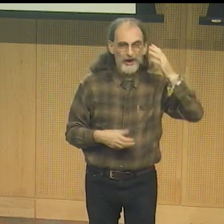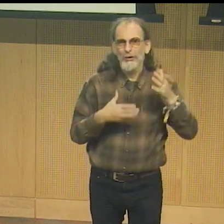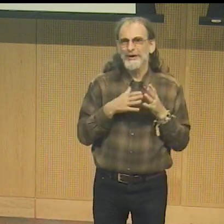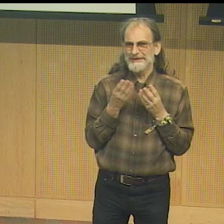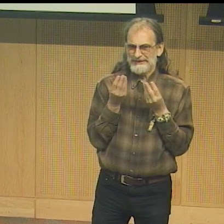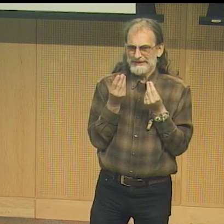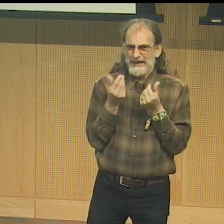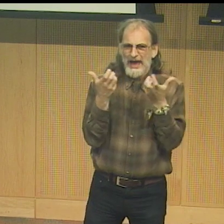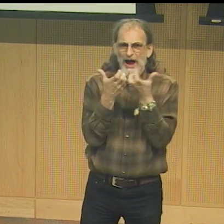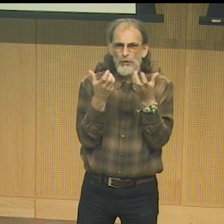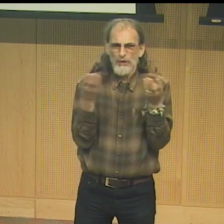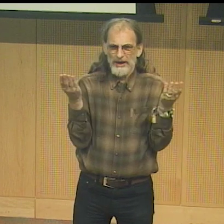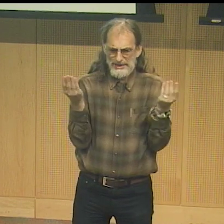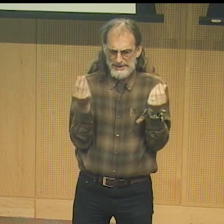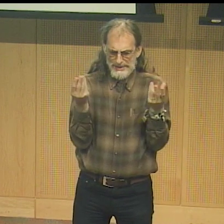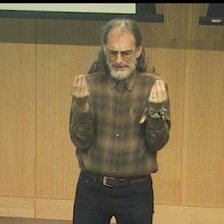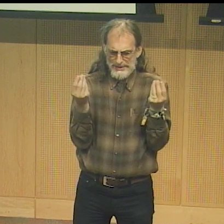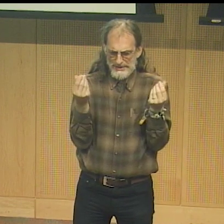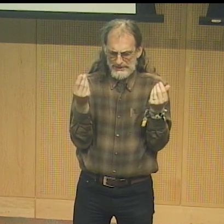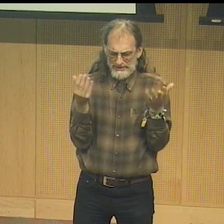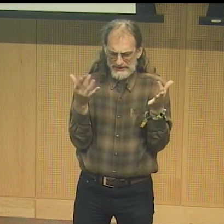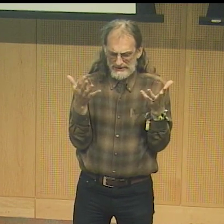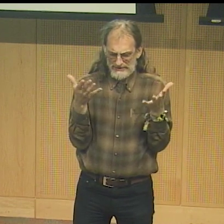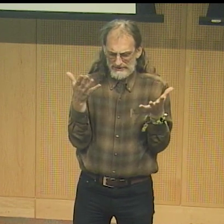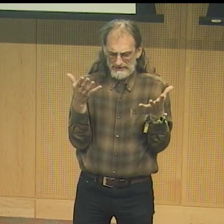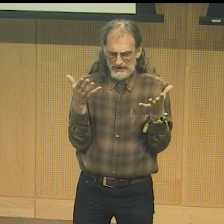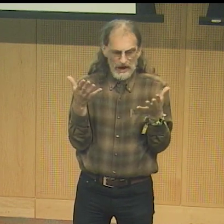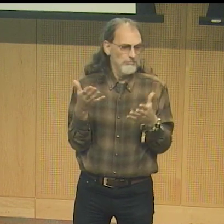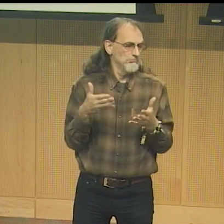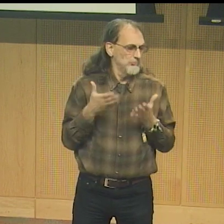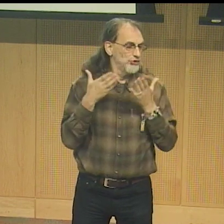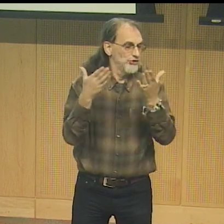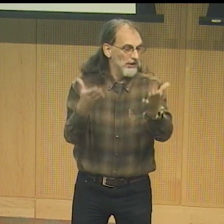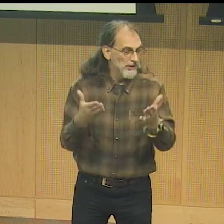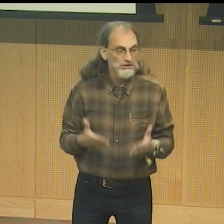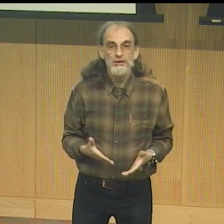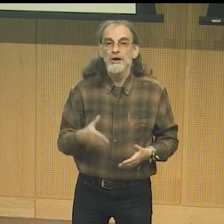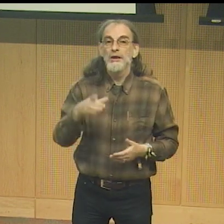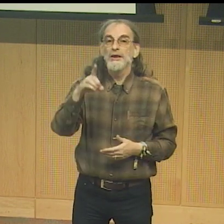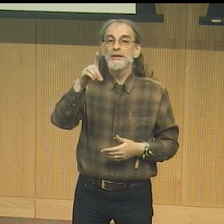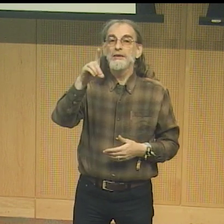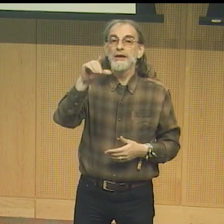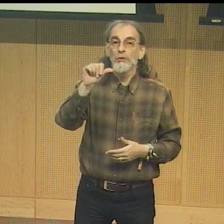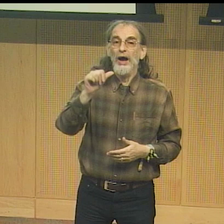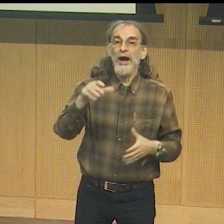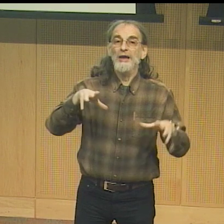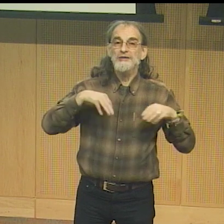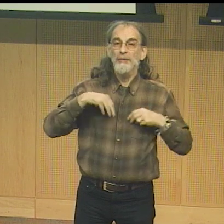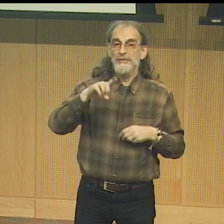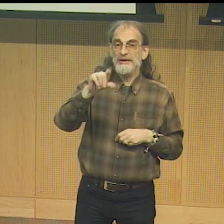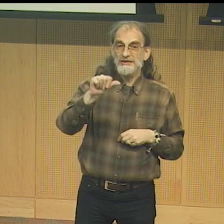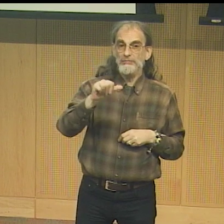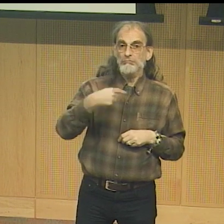and member of a larger community. But it's still a struggle to bring the two aspects together